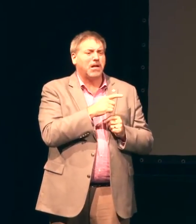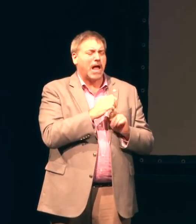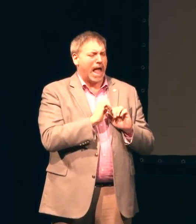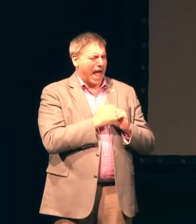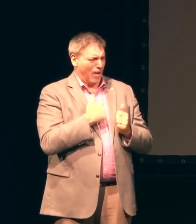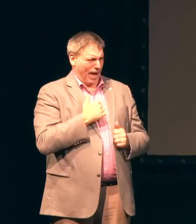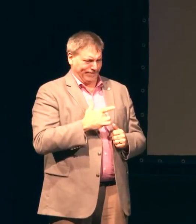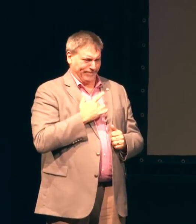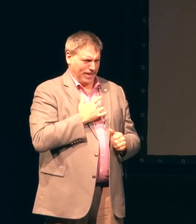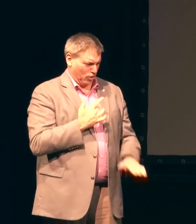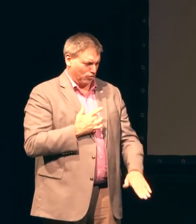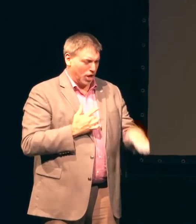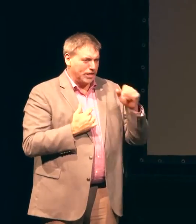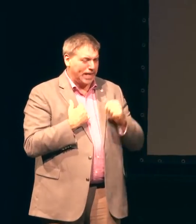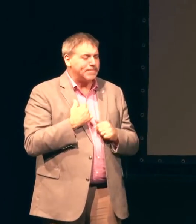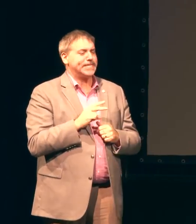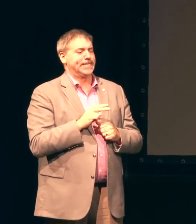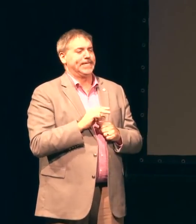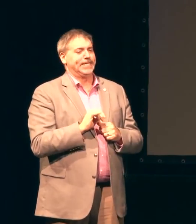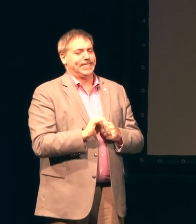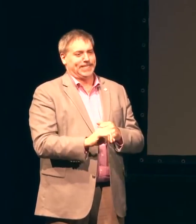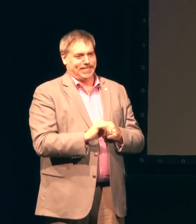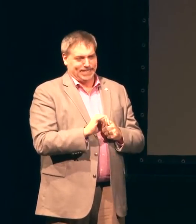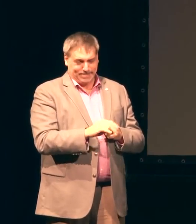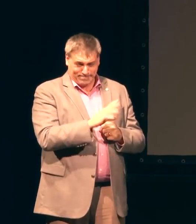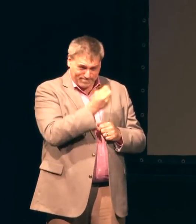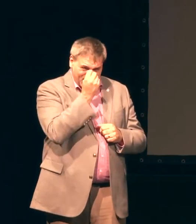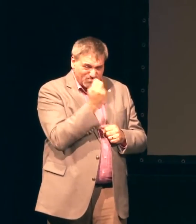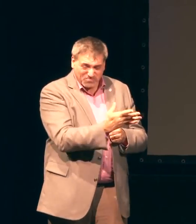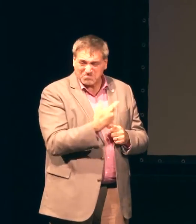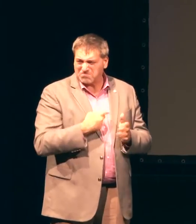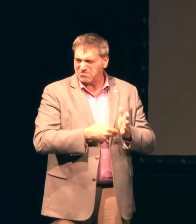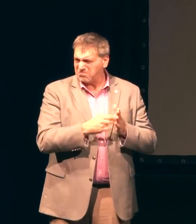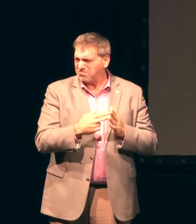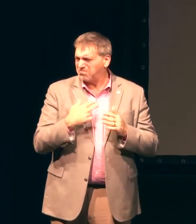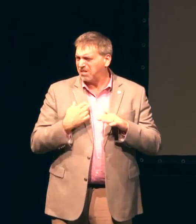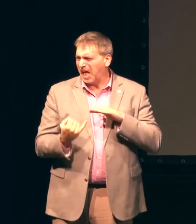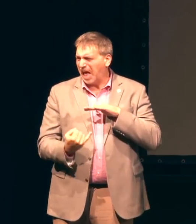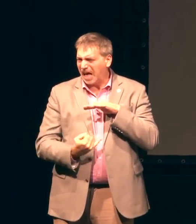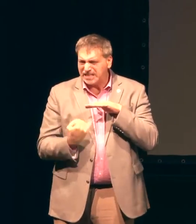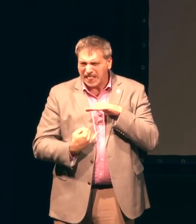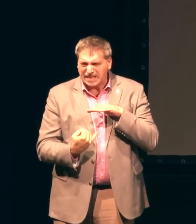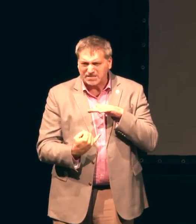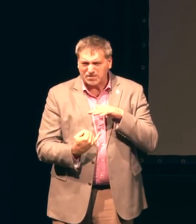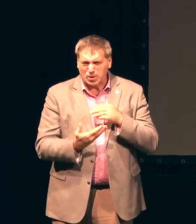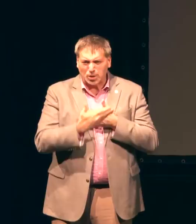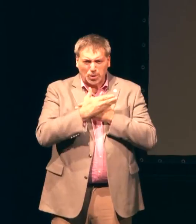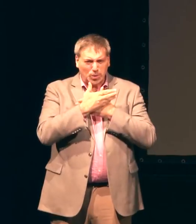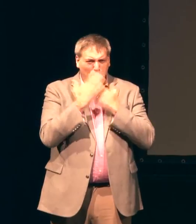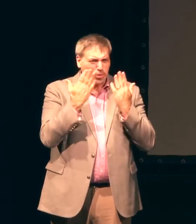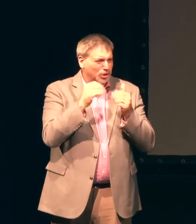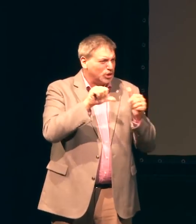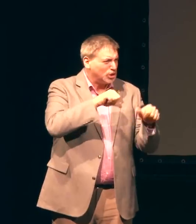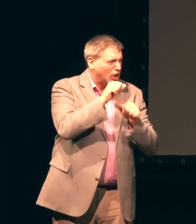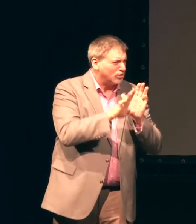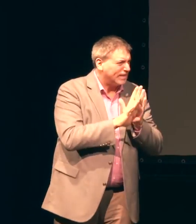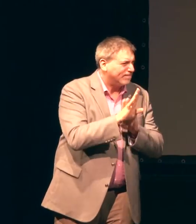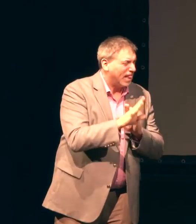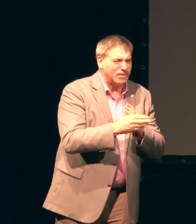my experience to her and how I felt growing up. And I said, you know, honestly, I was isolated. I